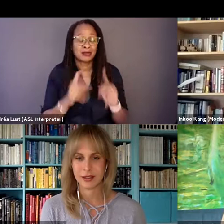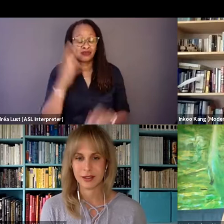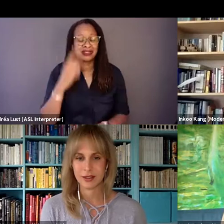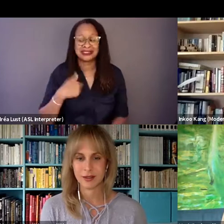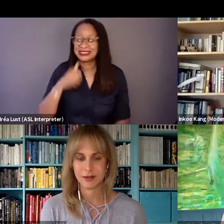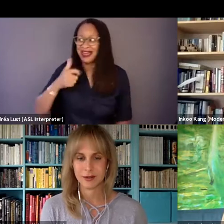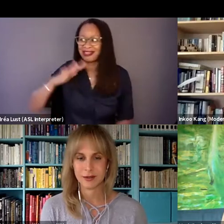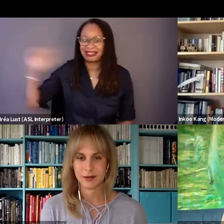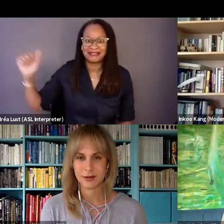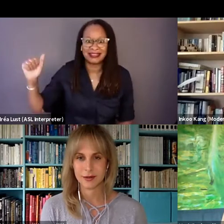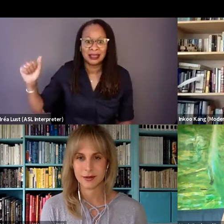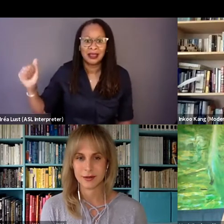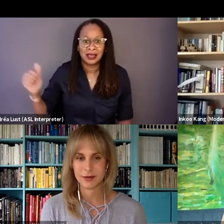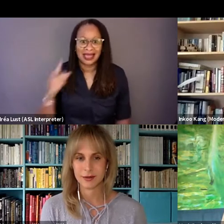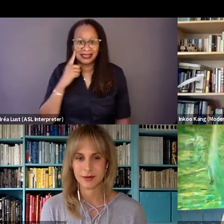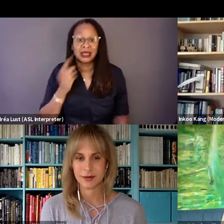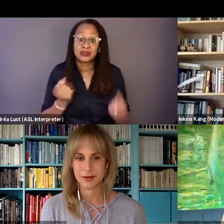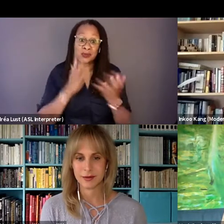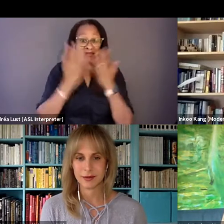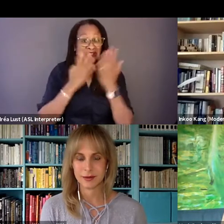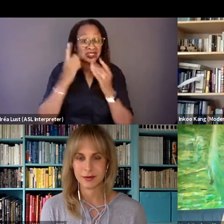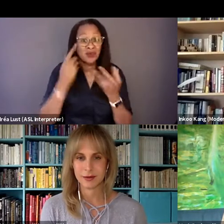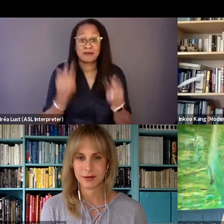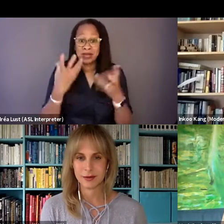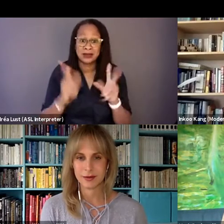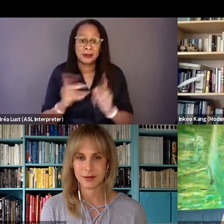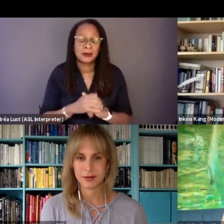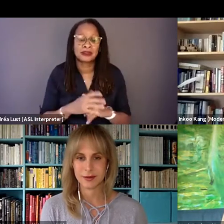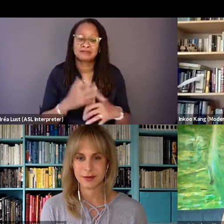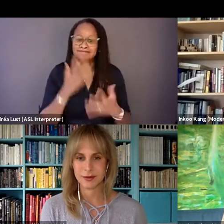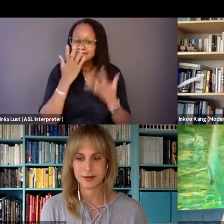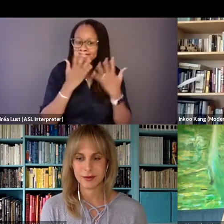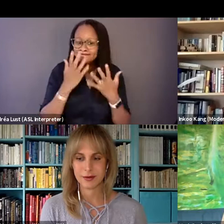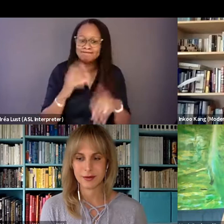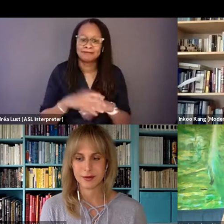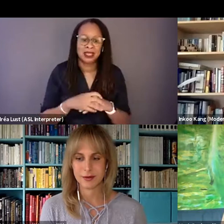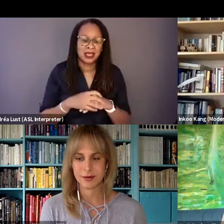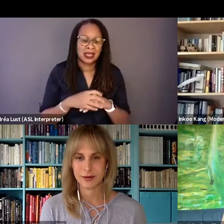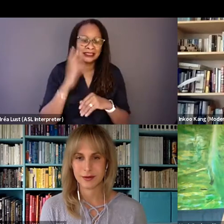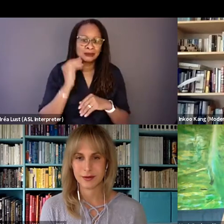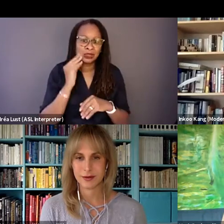because it was an embarrassment, I think, to a lot of people. It was the shameful experience that this car had never come to fruition in the fallout